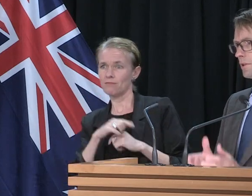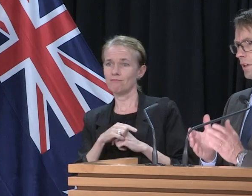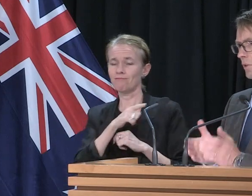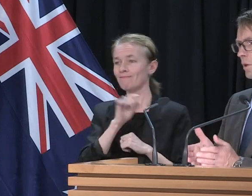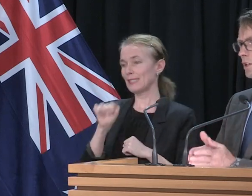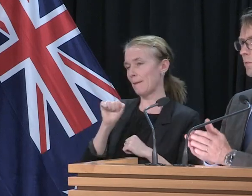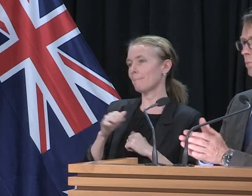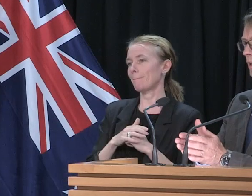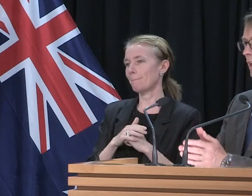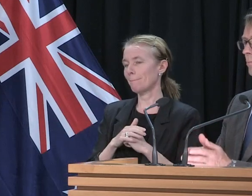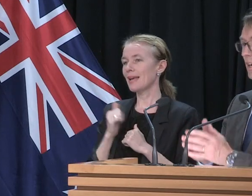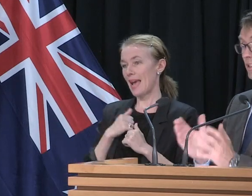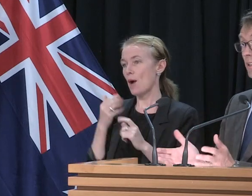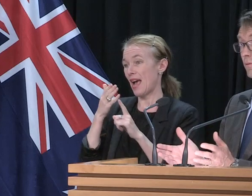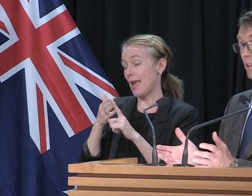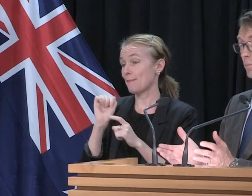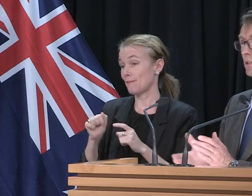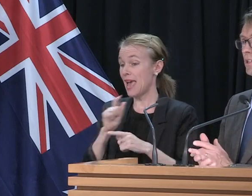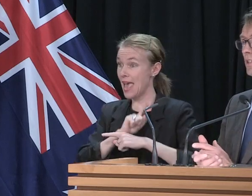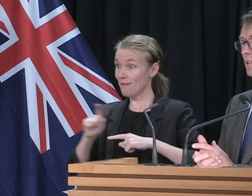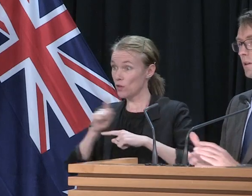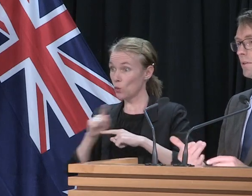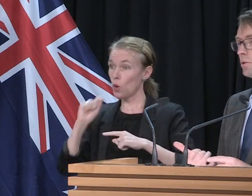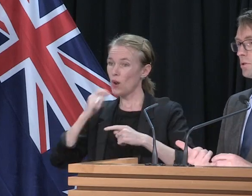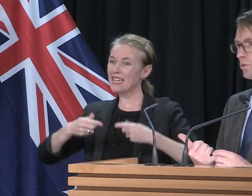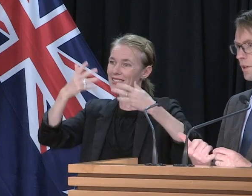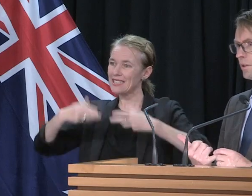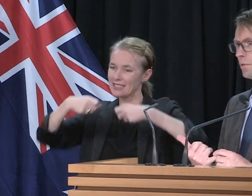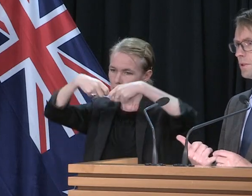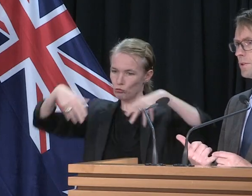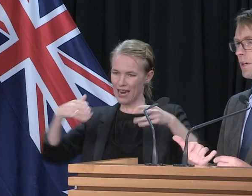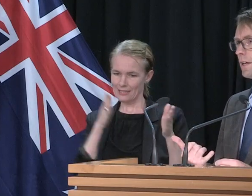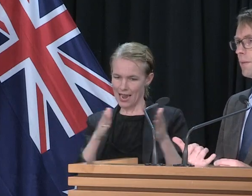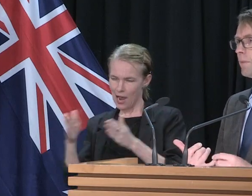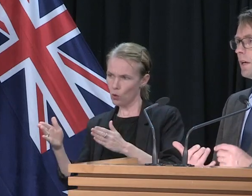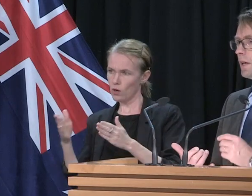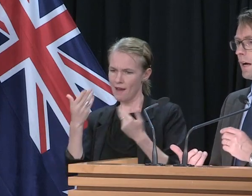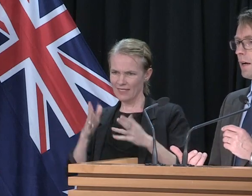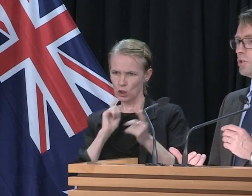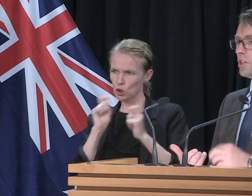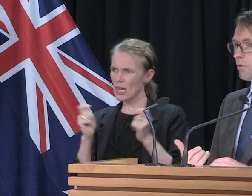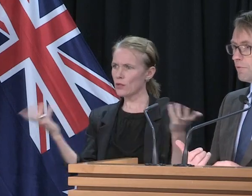predicted? >> DR ASHLEY That's what we're expecting and aiming for. Furthermore, what we'll be